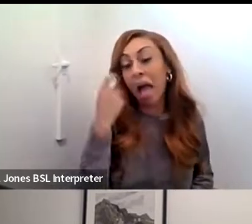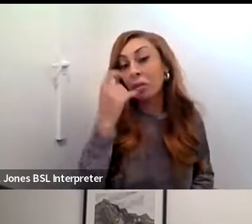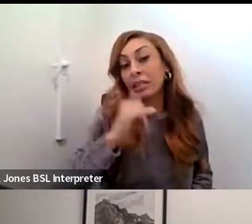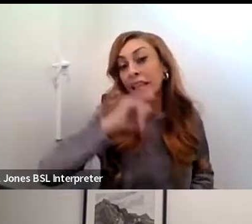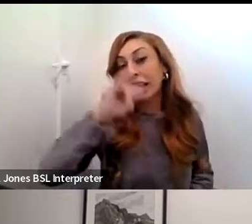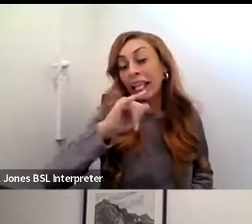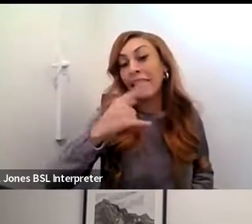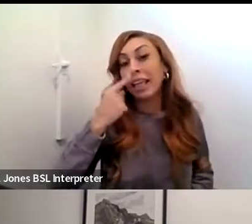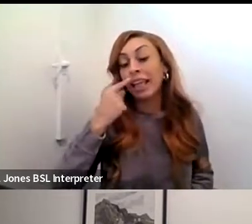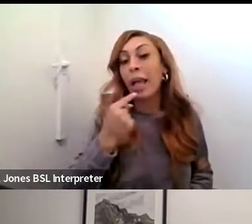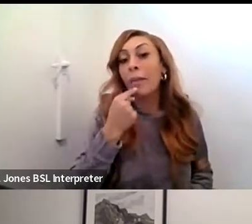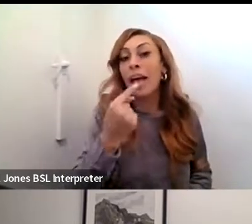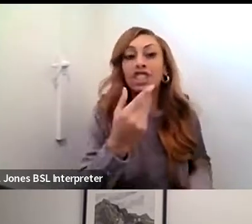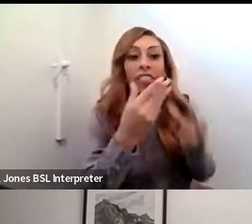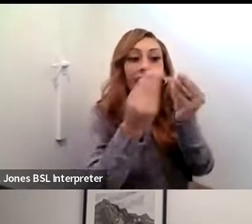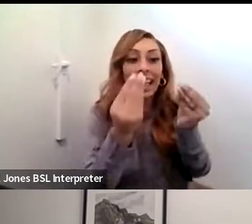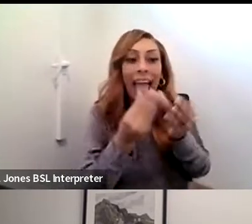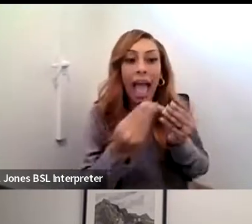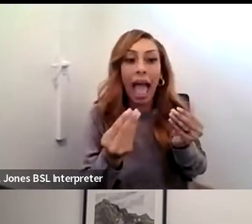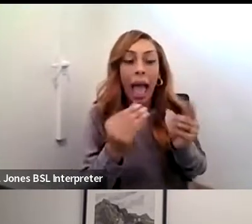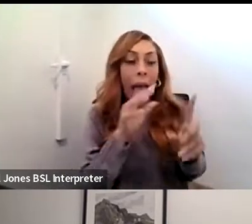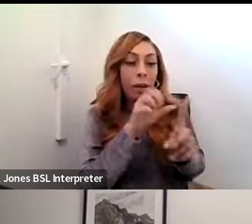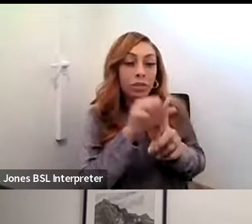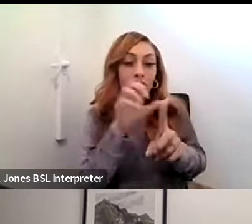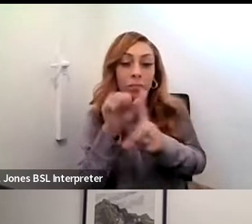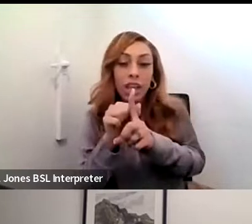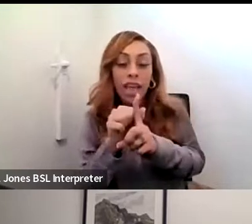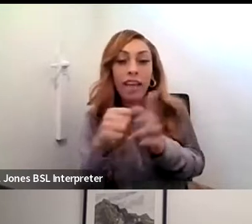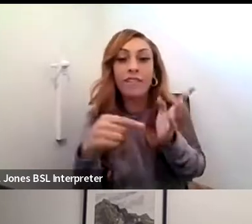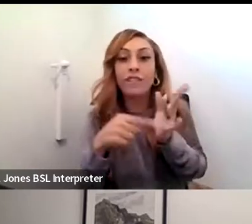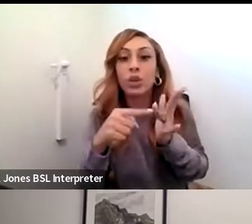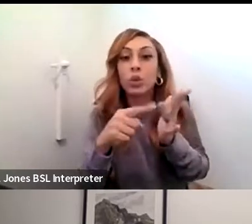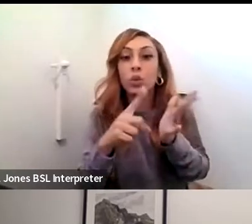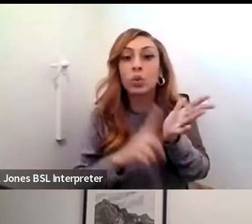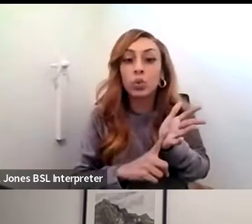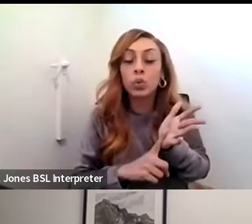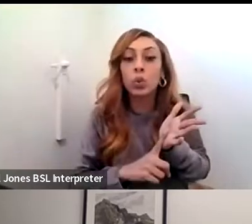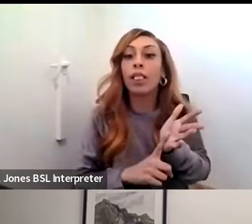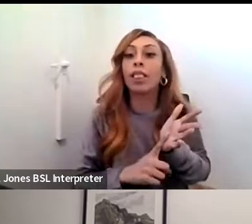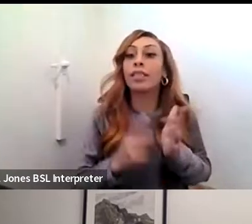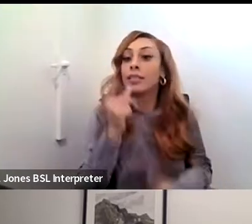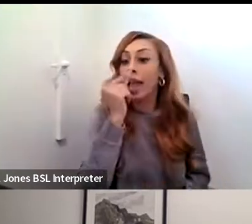about those gaps that you're observing, in terms of the tools that enable us to create art